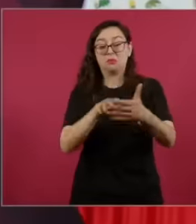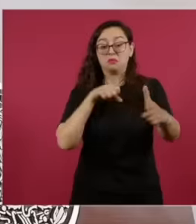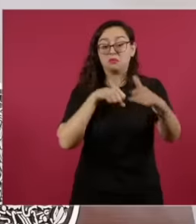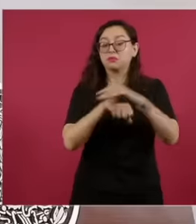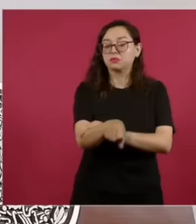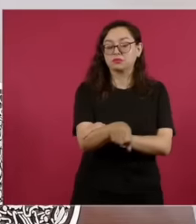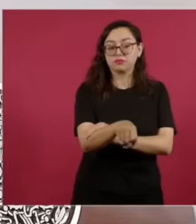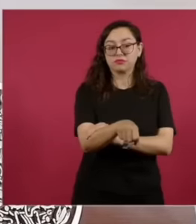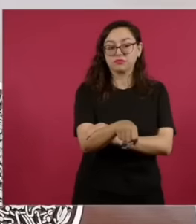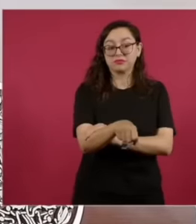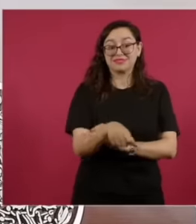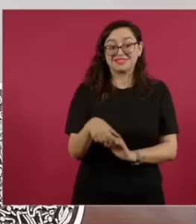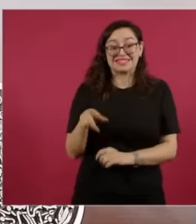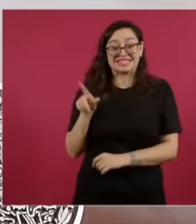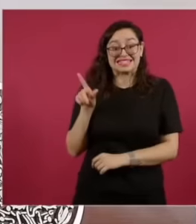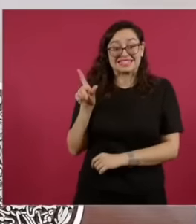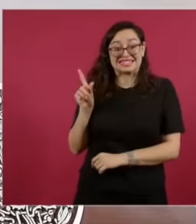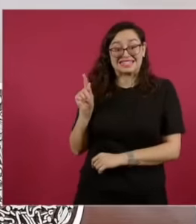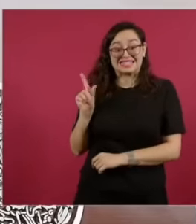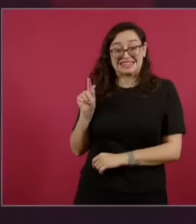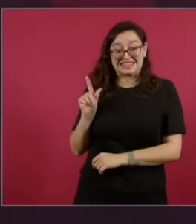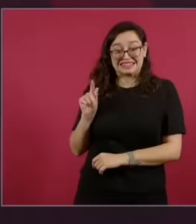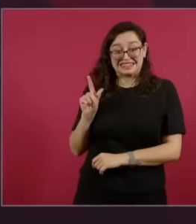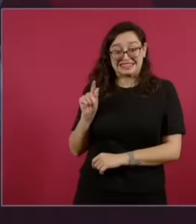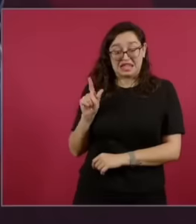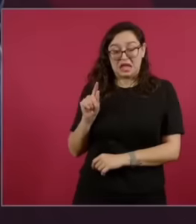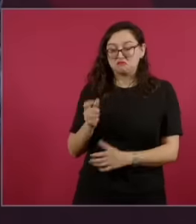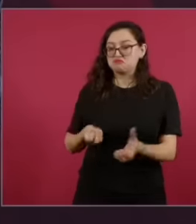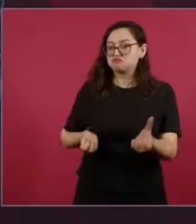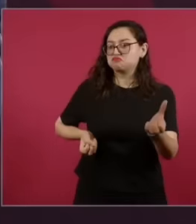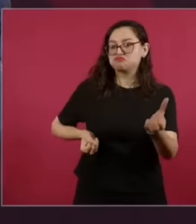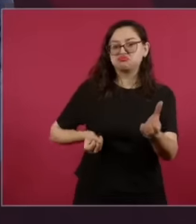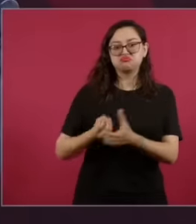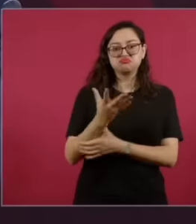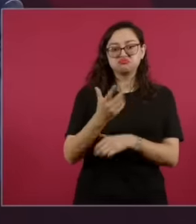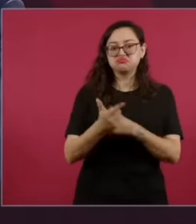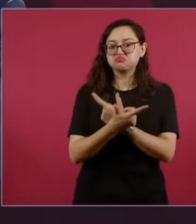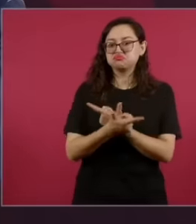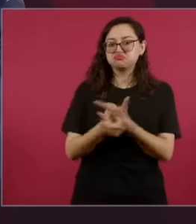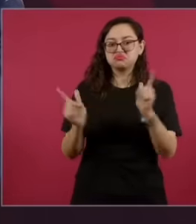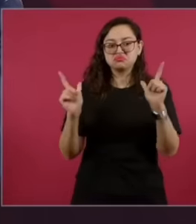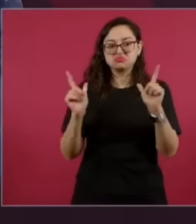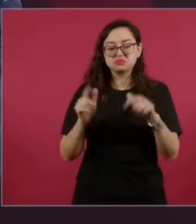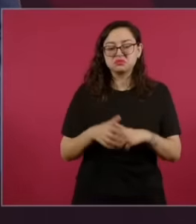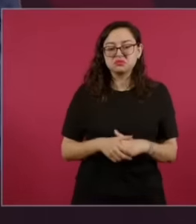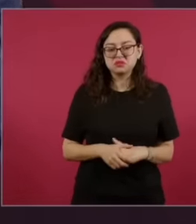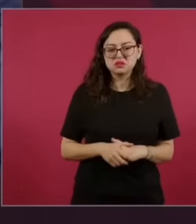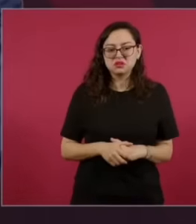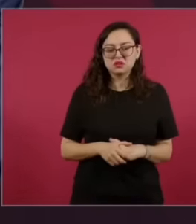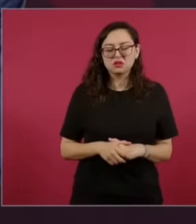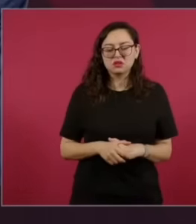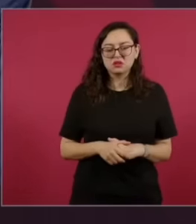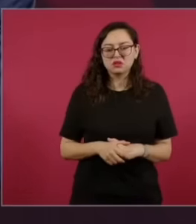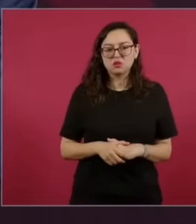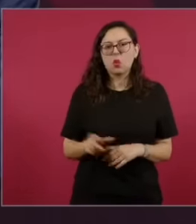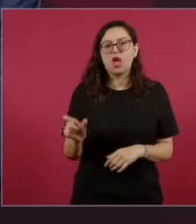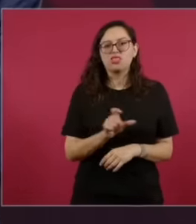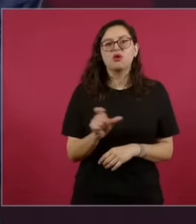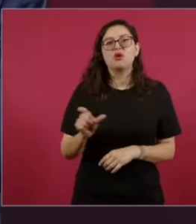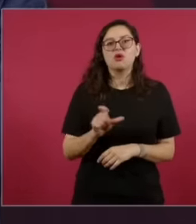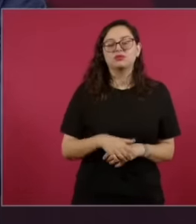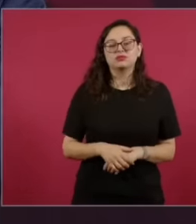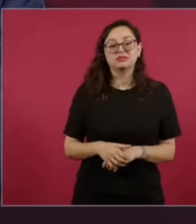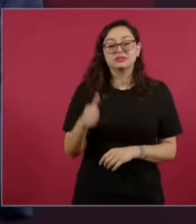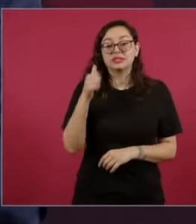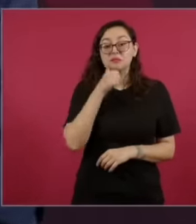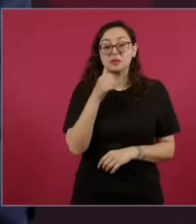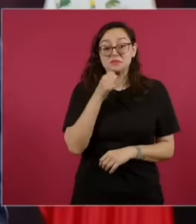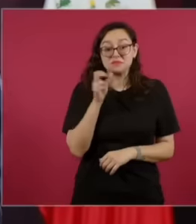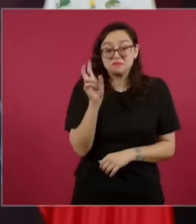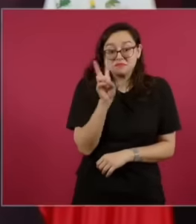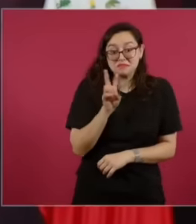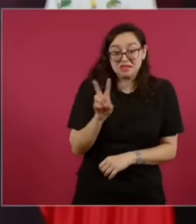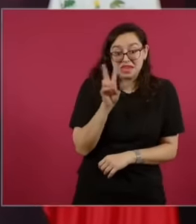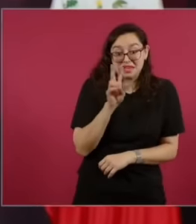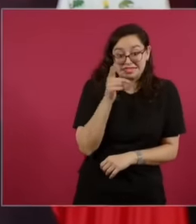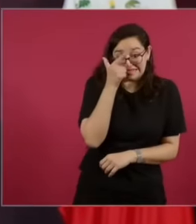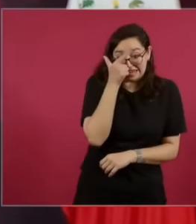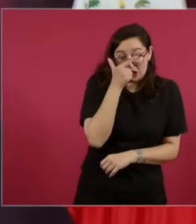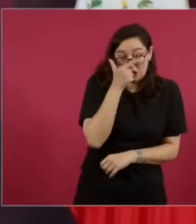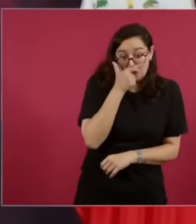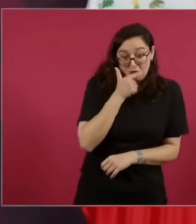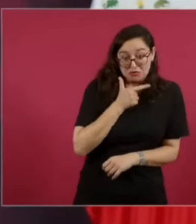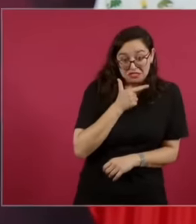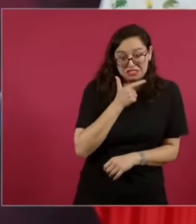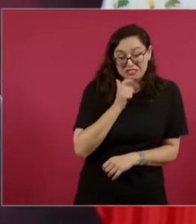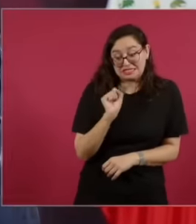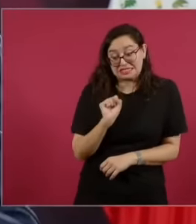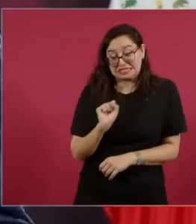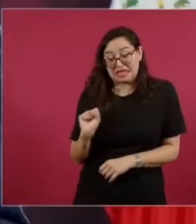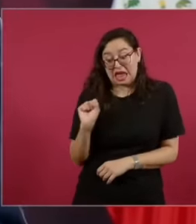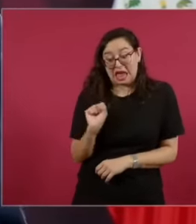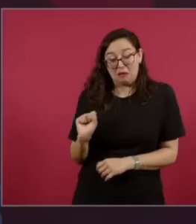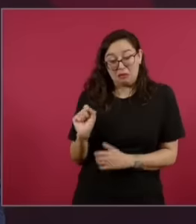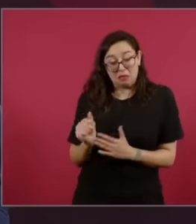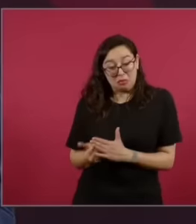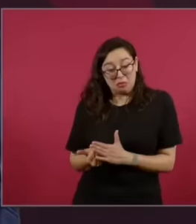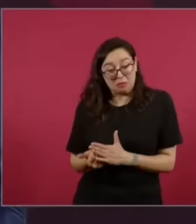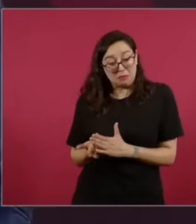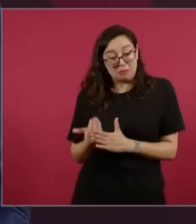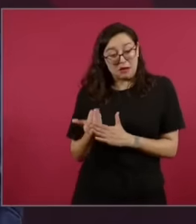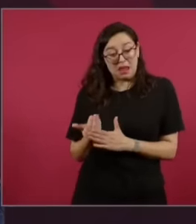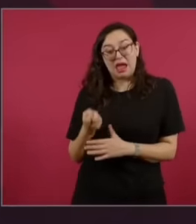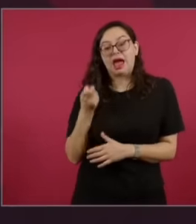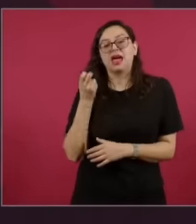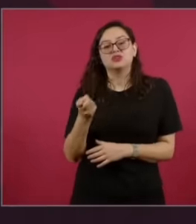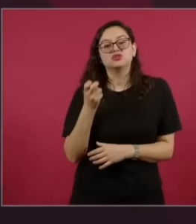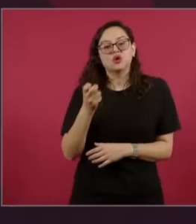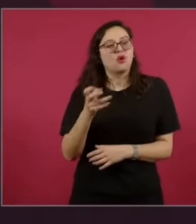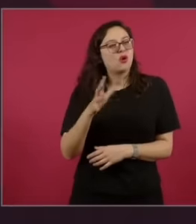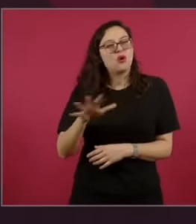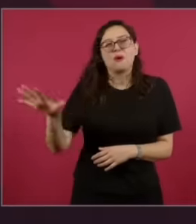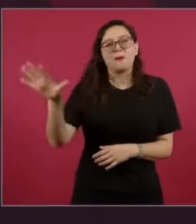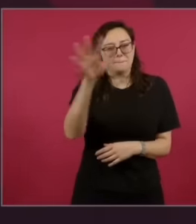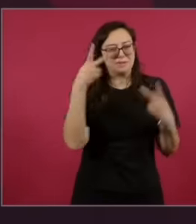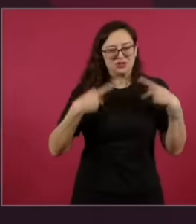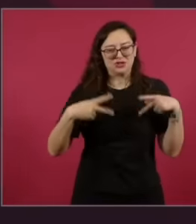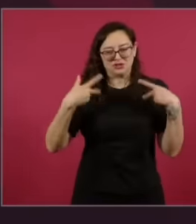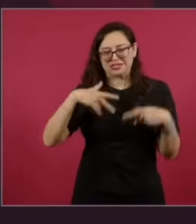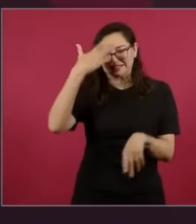100 from Friday to Sunday, which has been known colloquially for a long time in Mexico as Sabadazo